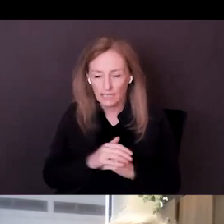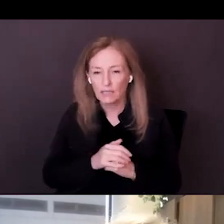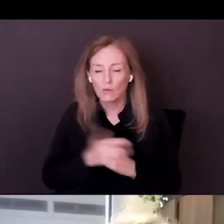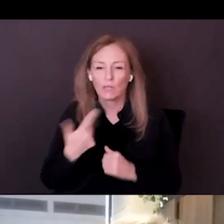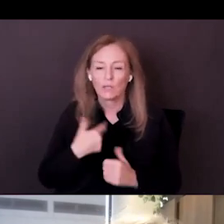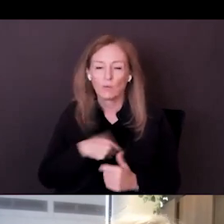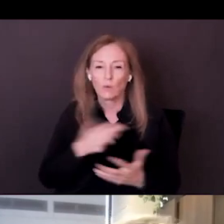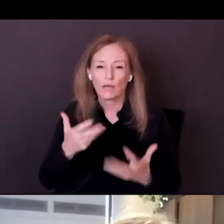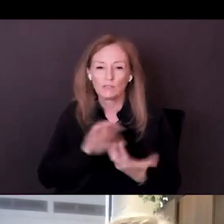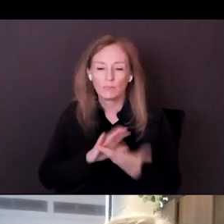AND LOOK AT THE IMPACT.